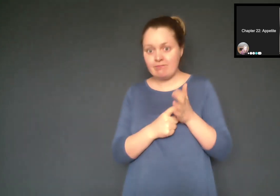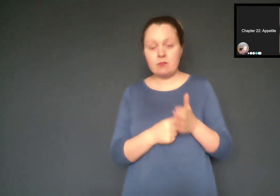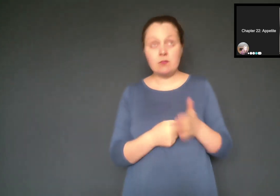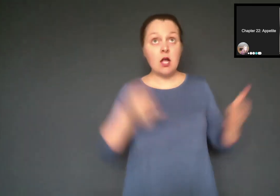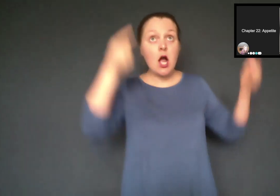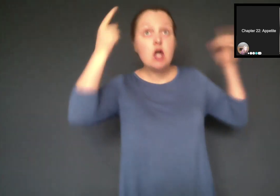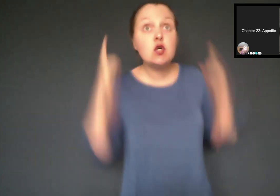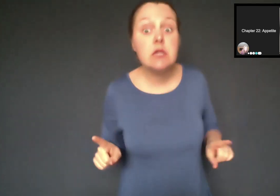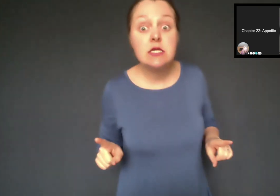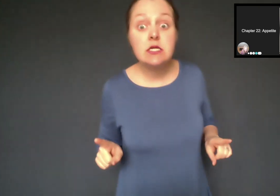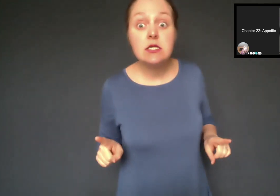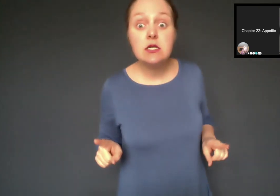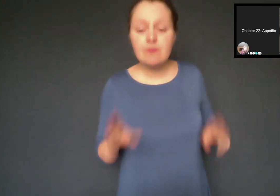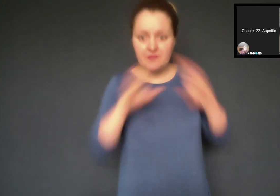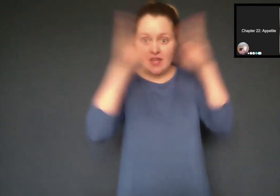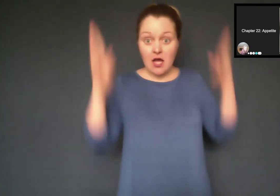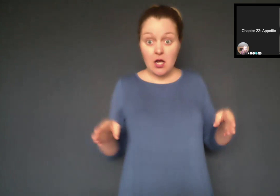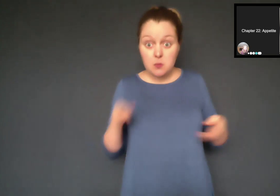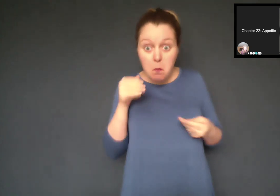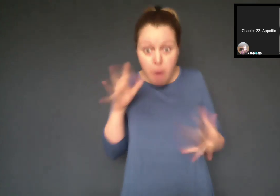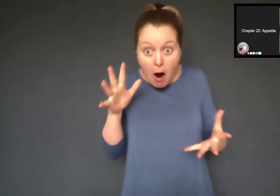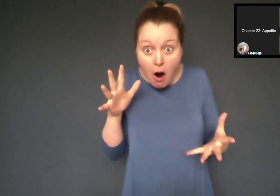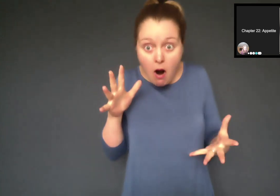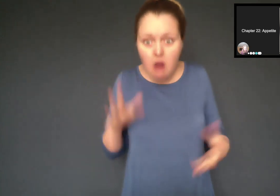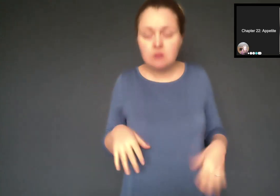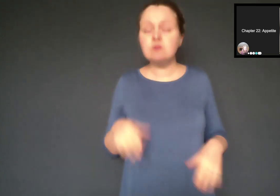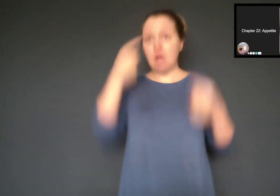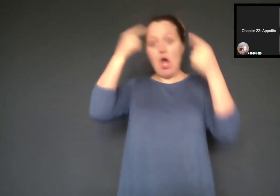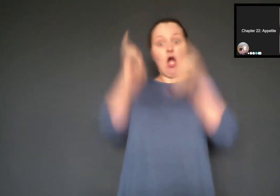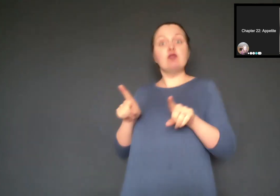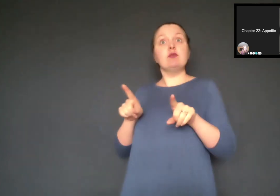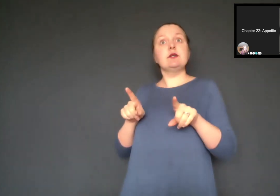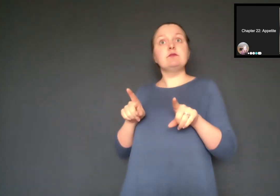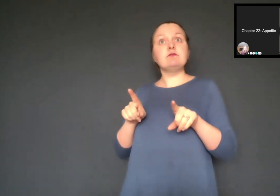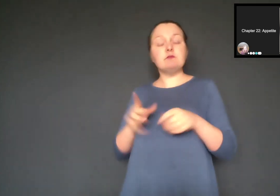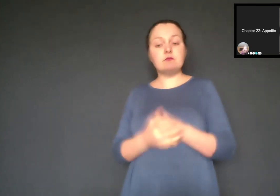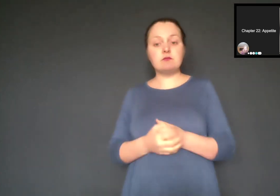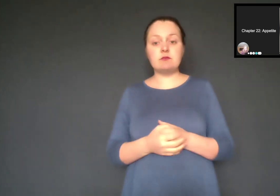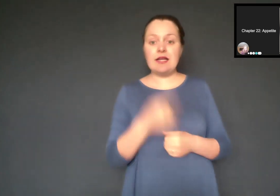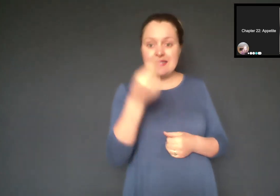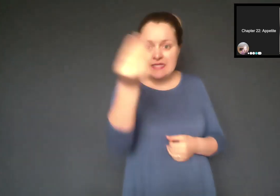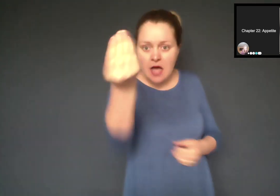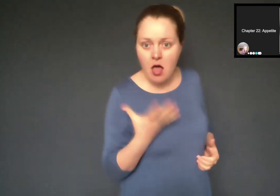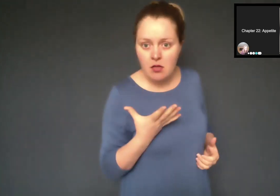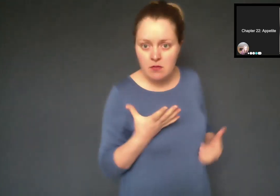agreed the house boomed agreed he said so tell me it went on what do you want